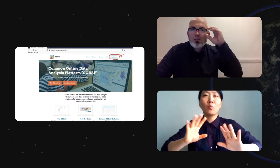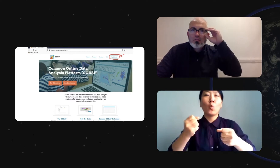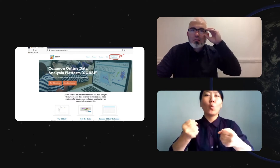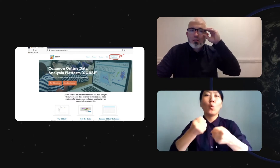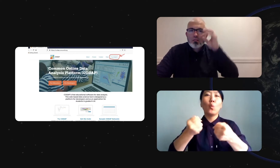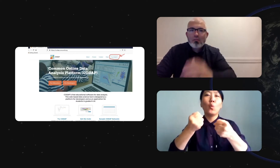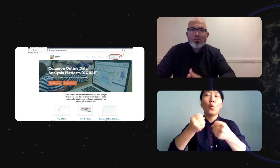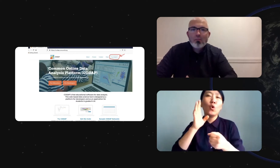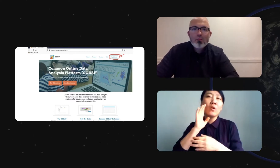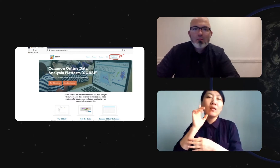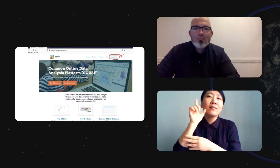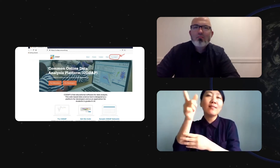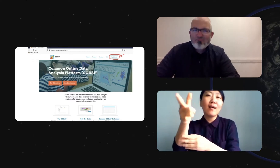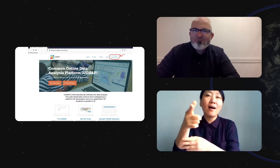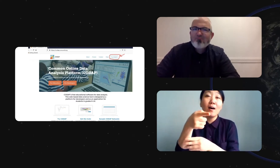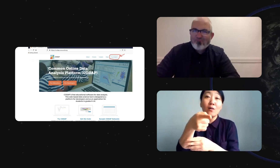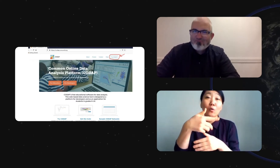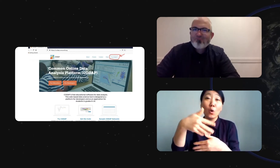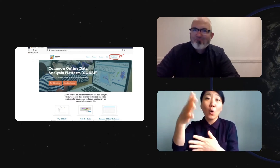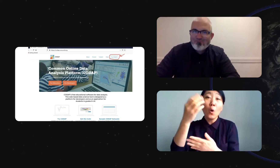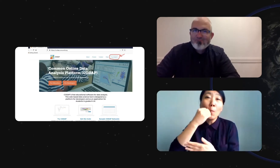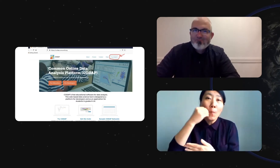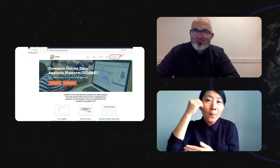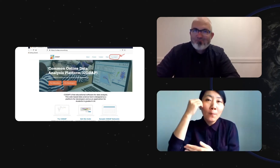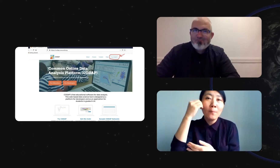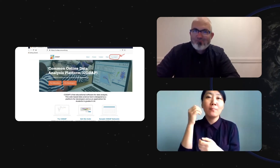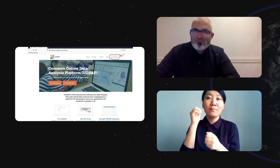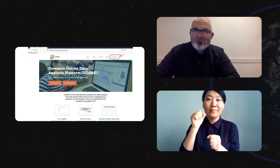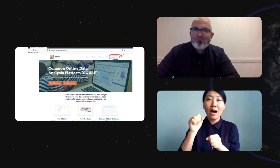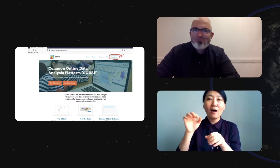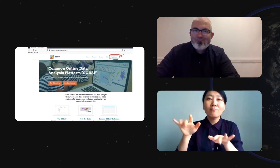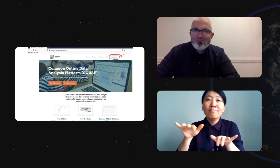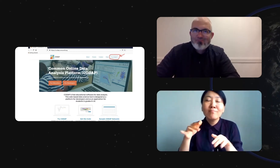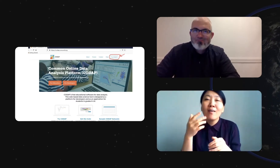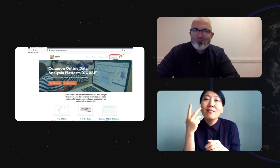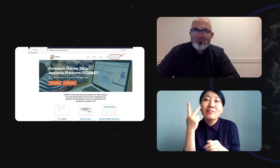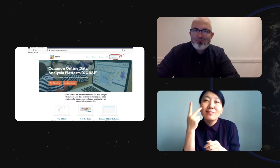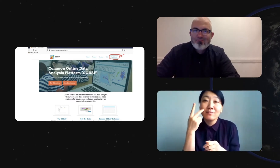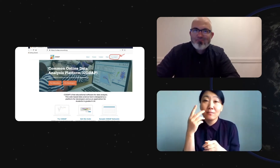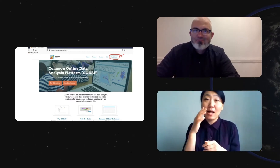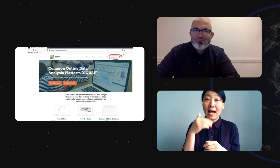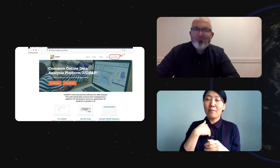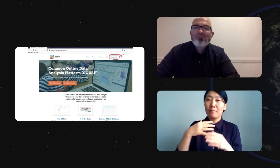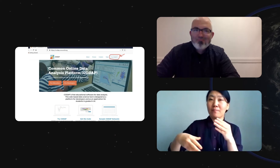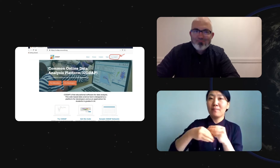I won't have you copy me, but I'll show you how it works.